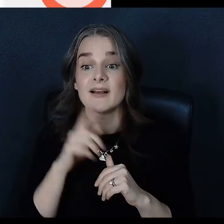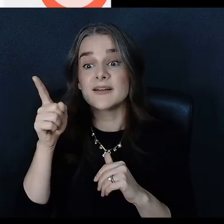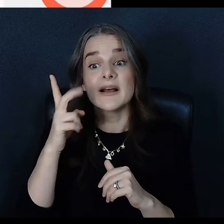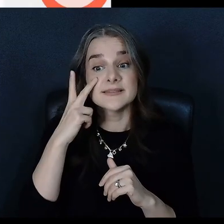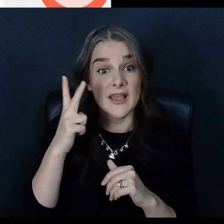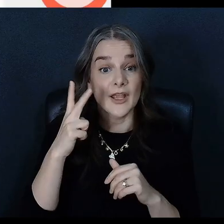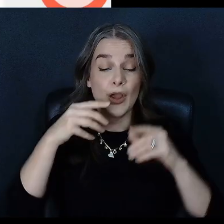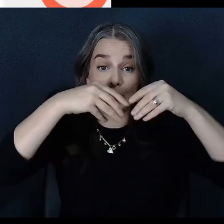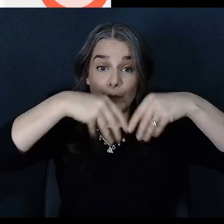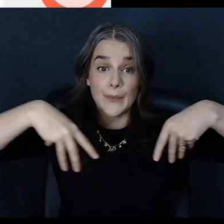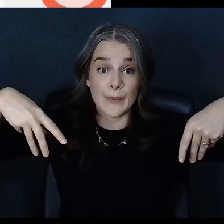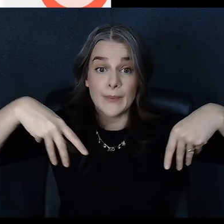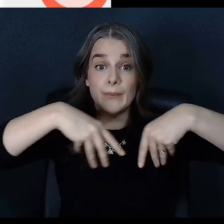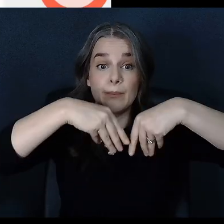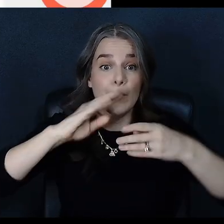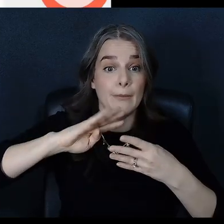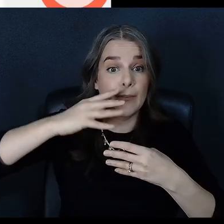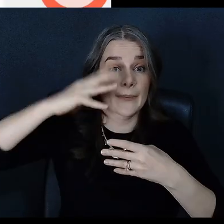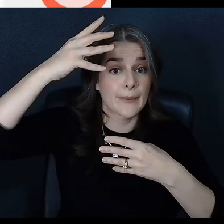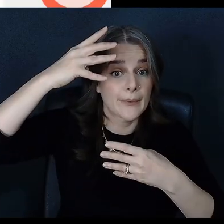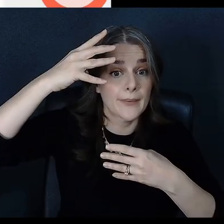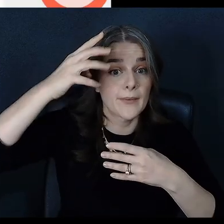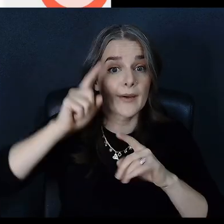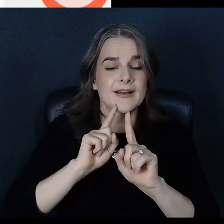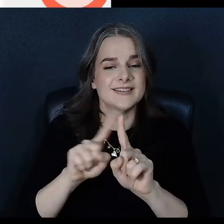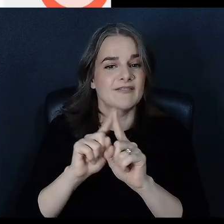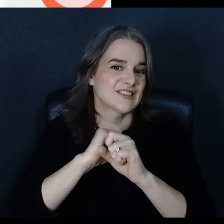I would think of that in that realm when I think about independence.